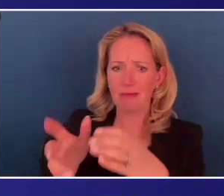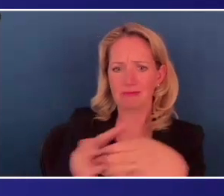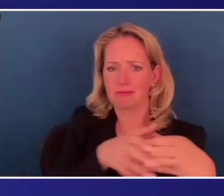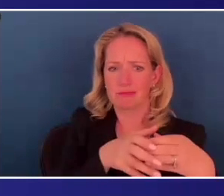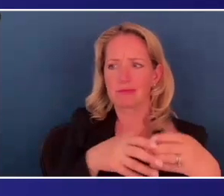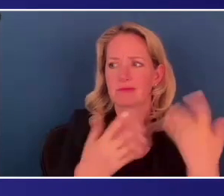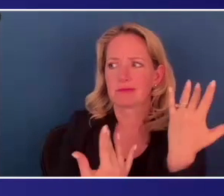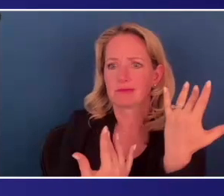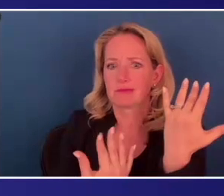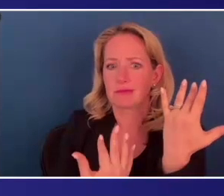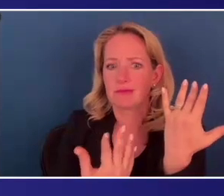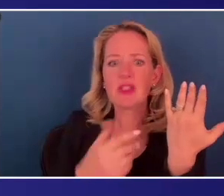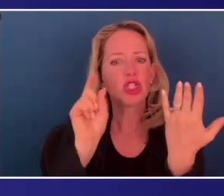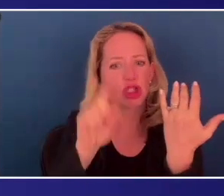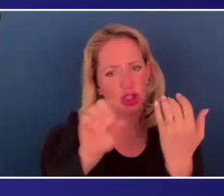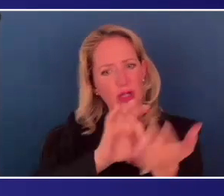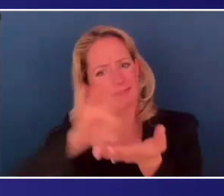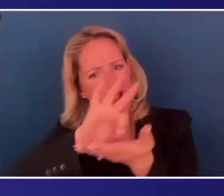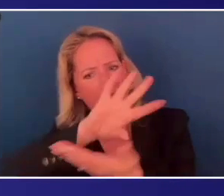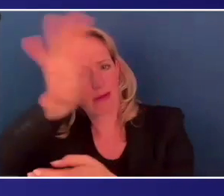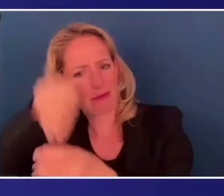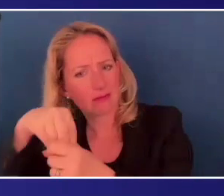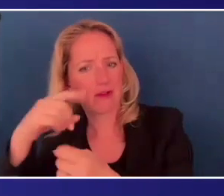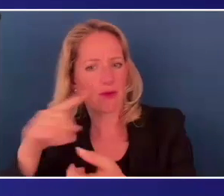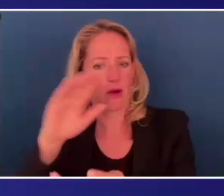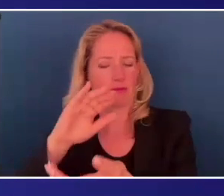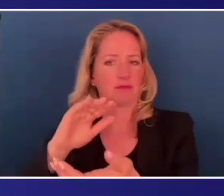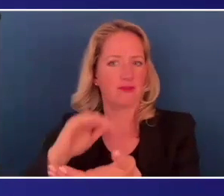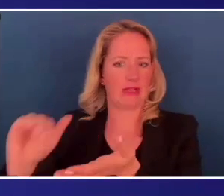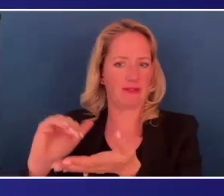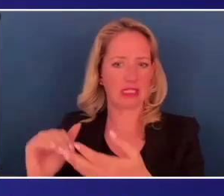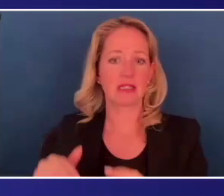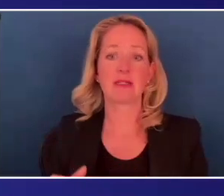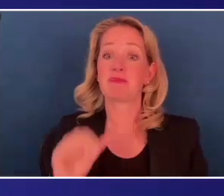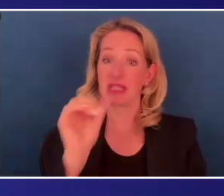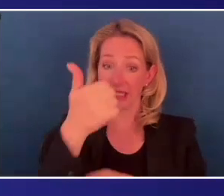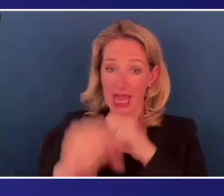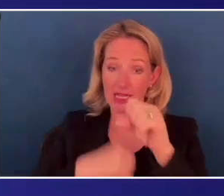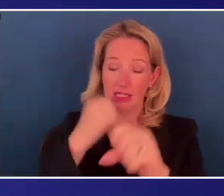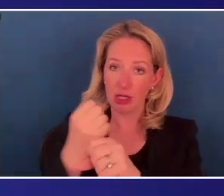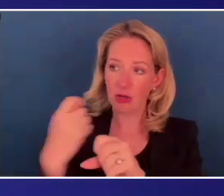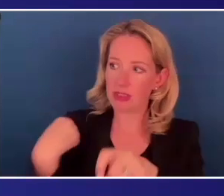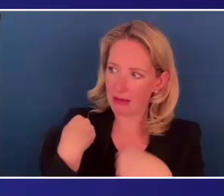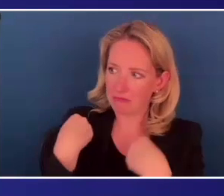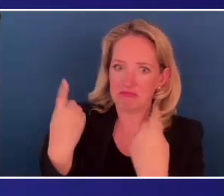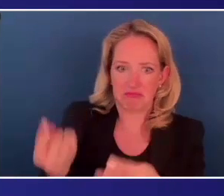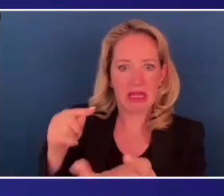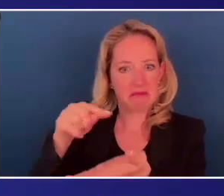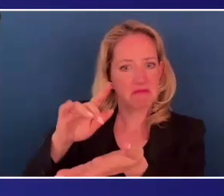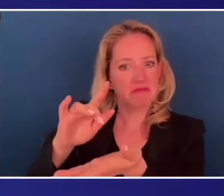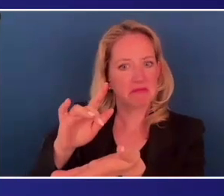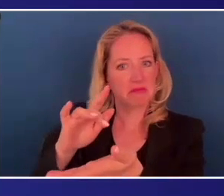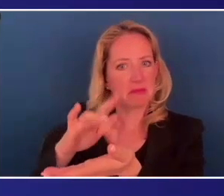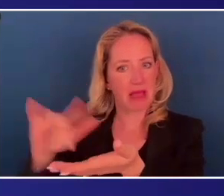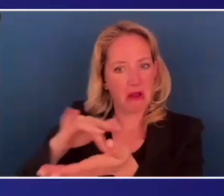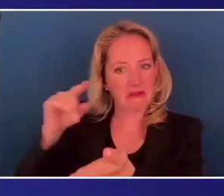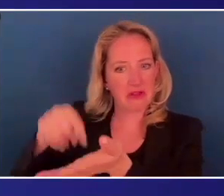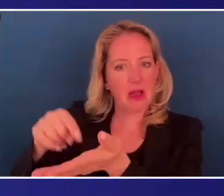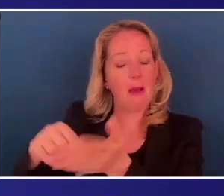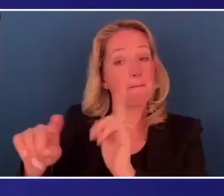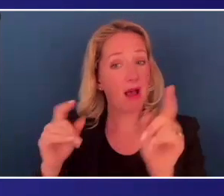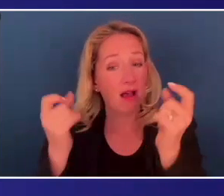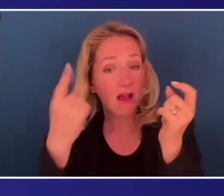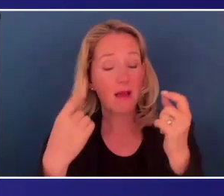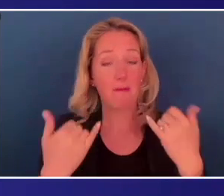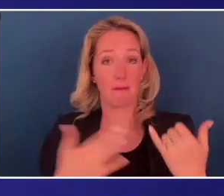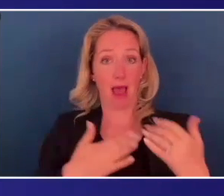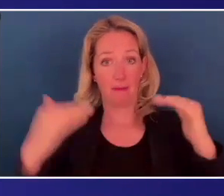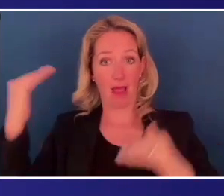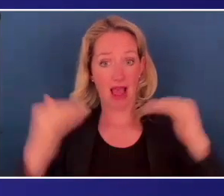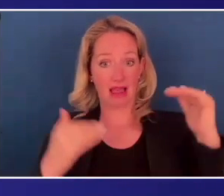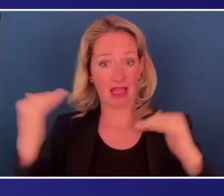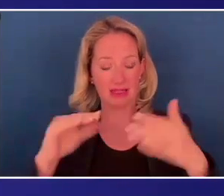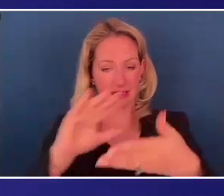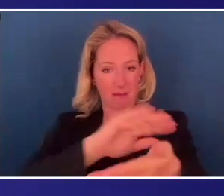In the last 10 years, I have been making my payments, but at this point my balance is still more than I originally borrowed because of some of the interest.